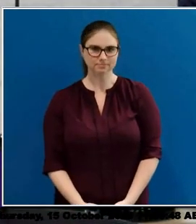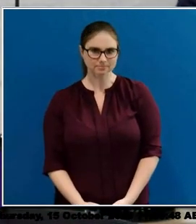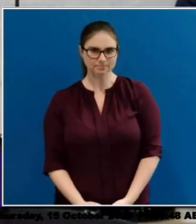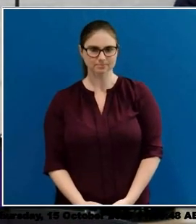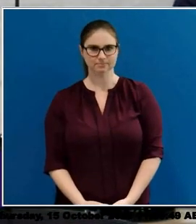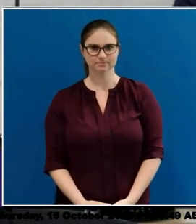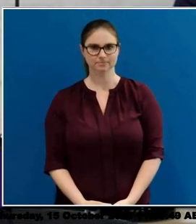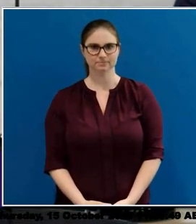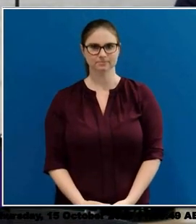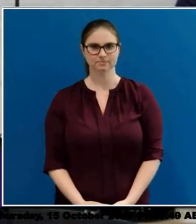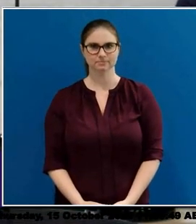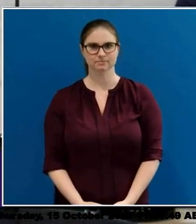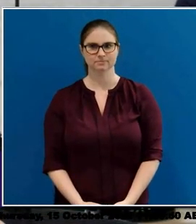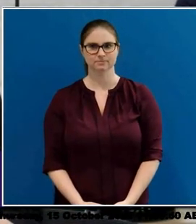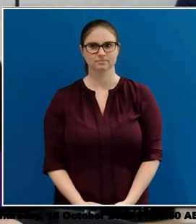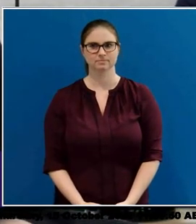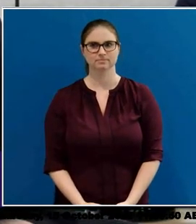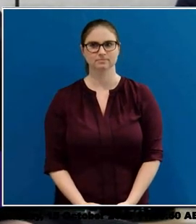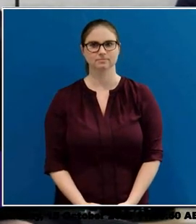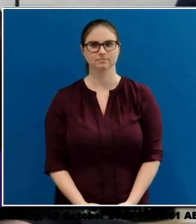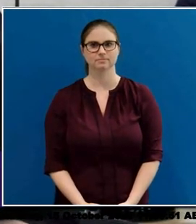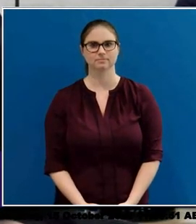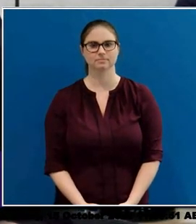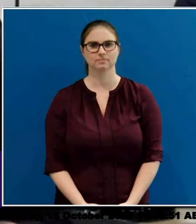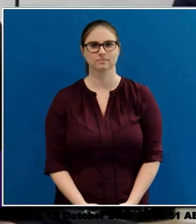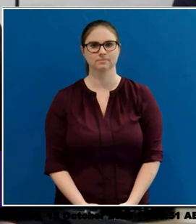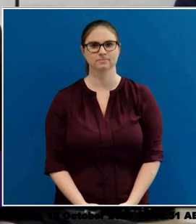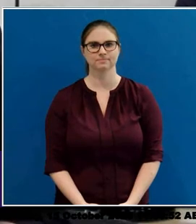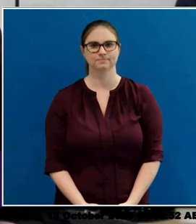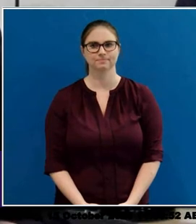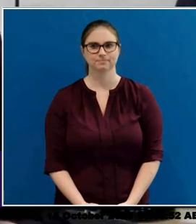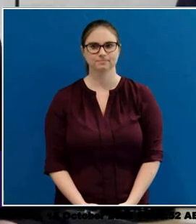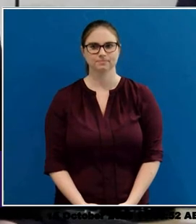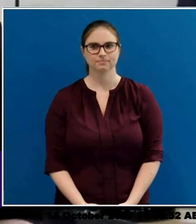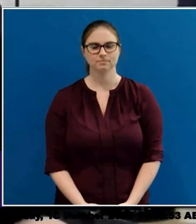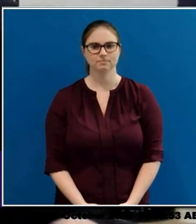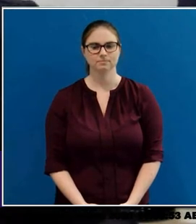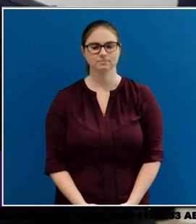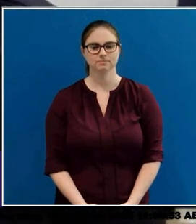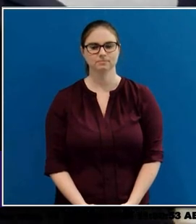Yes, thank you. Ms Theodore is in the witness box here with us in Brisbane.